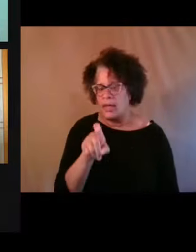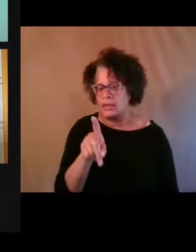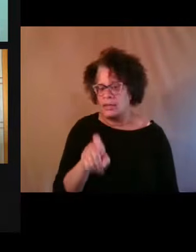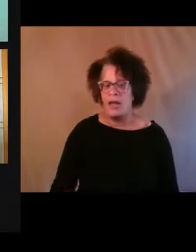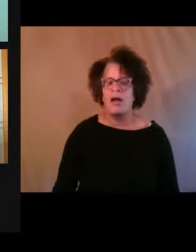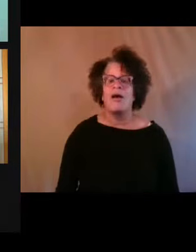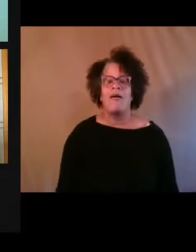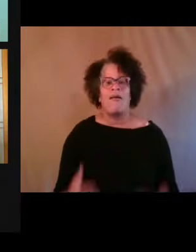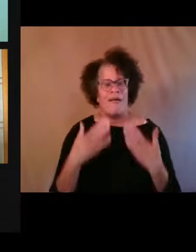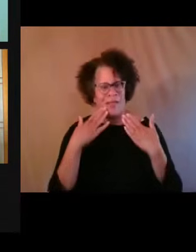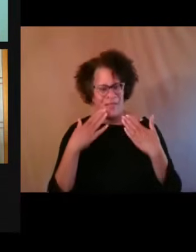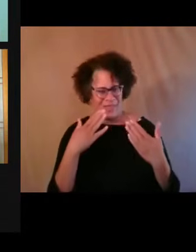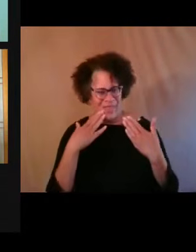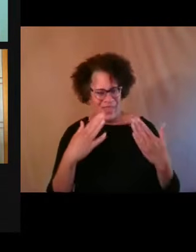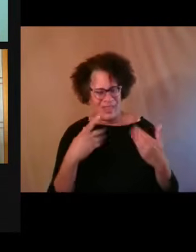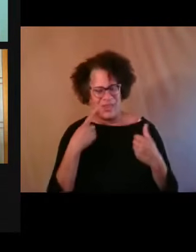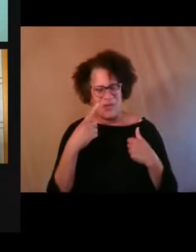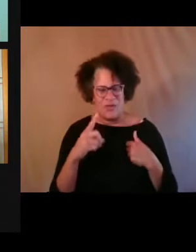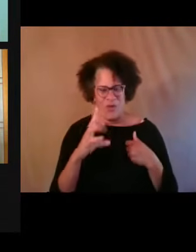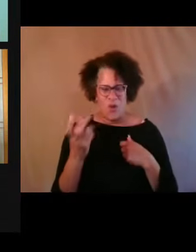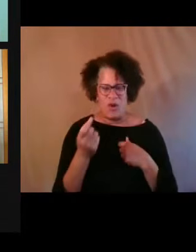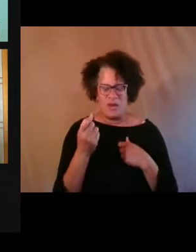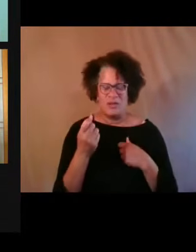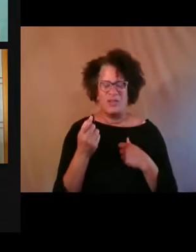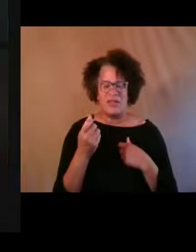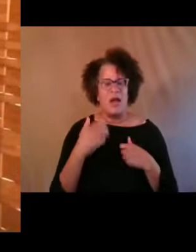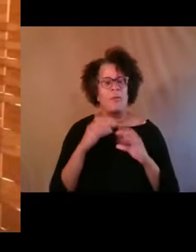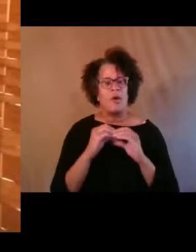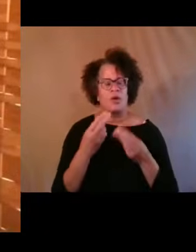Thank you for holding space for that. So my organization is called Reuniting of African Descendants